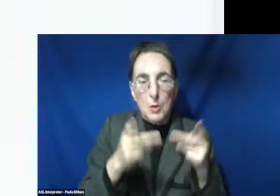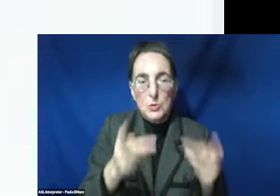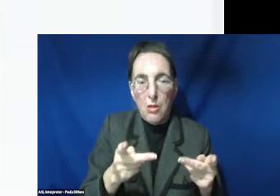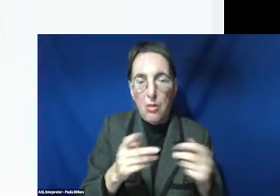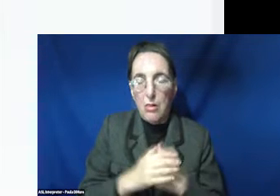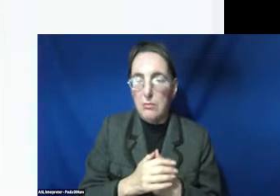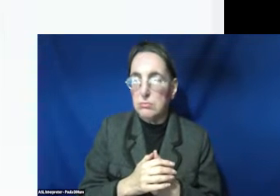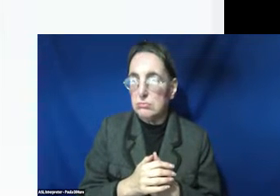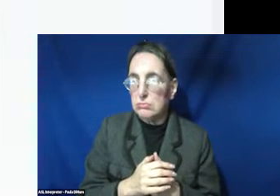All right.